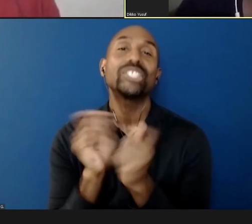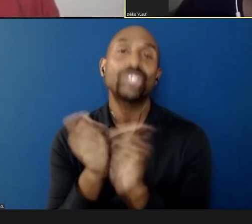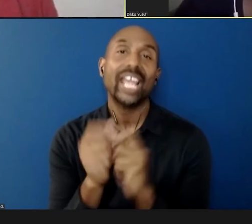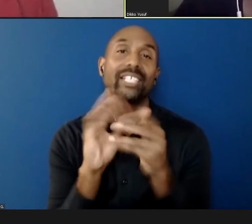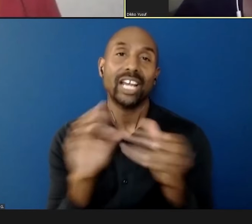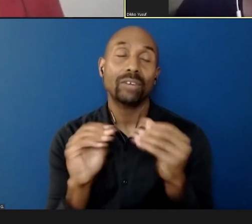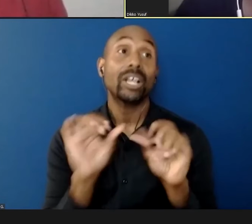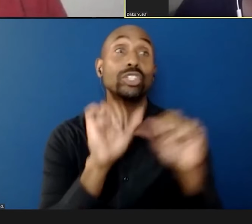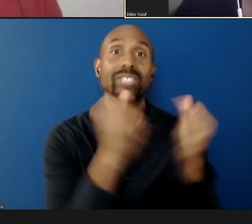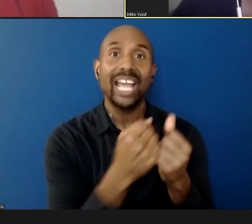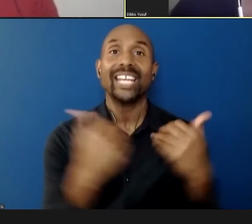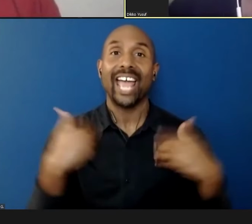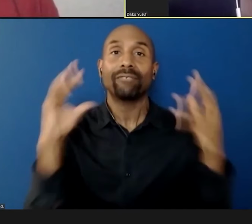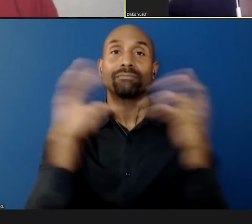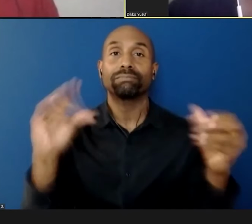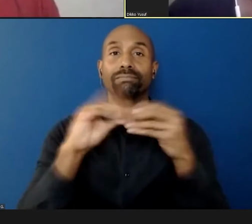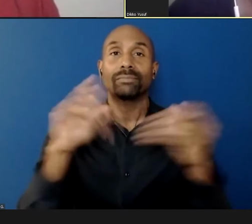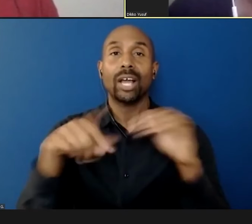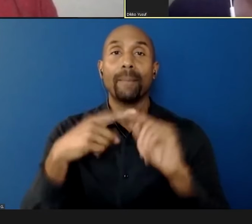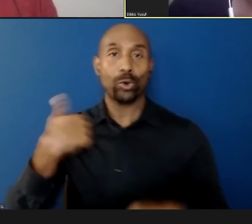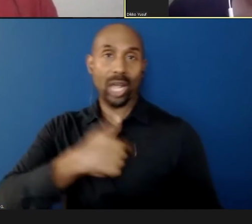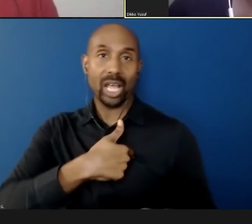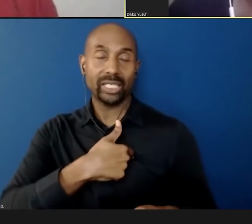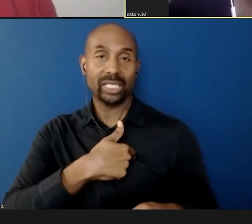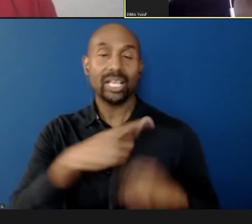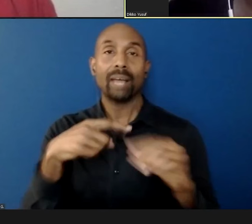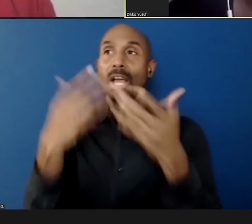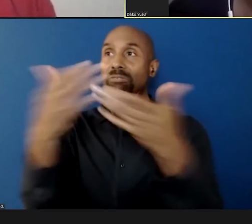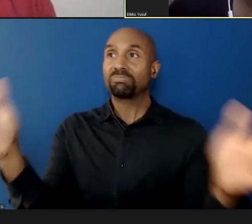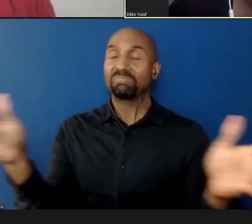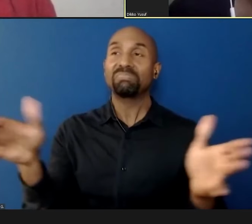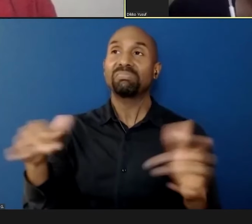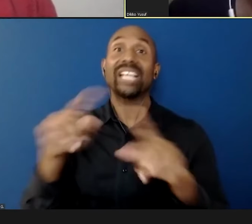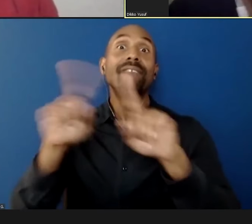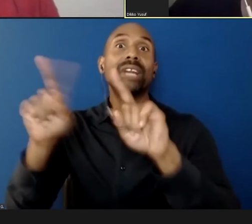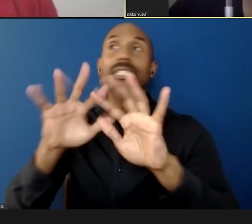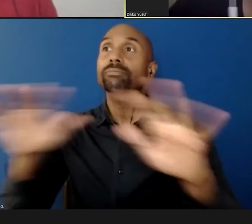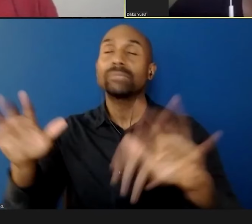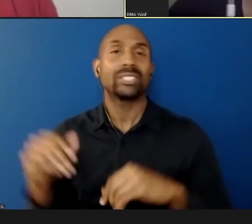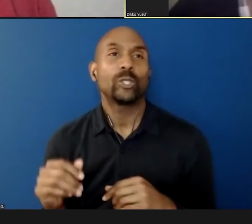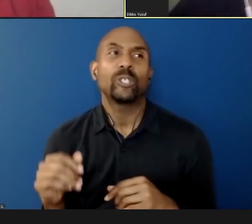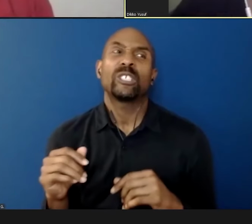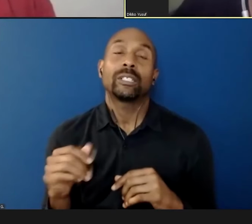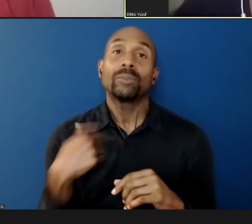I also to want stress is, if we start looking at society as the one or society as the thing